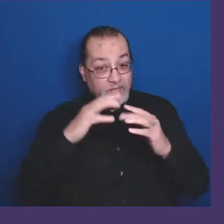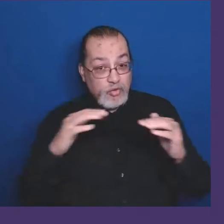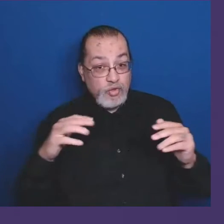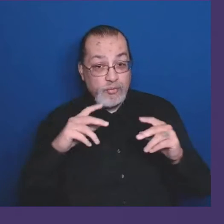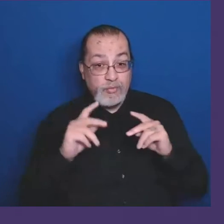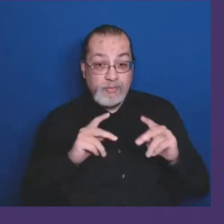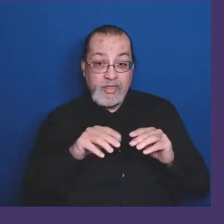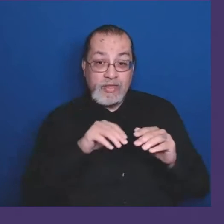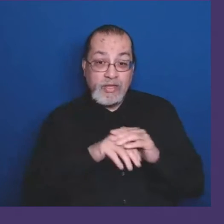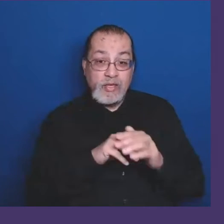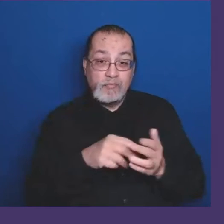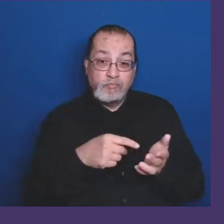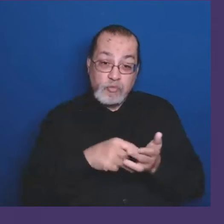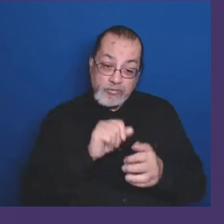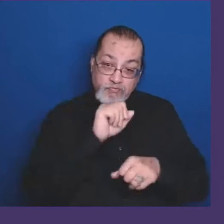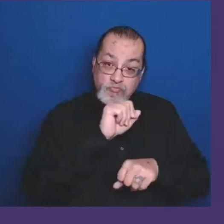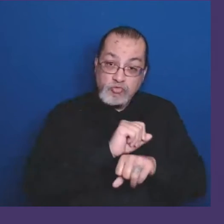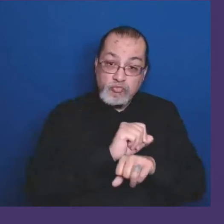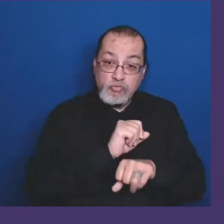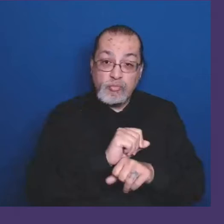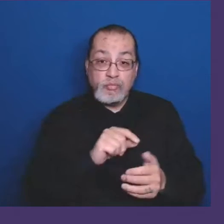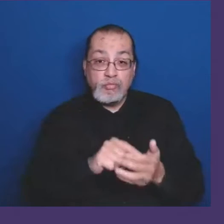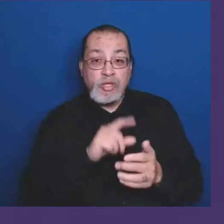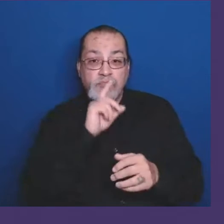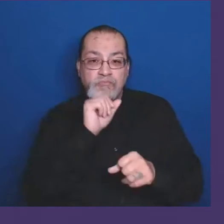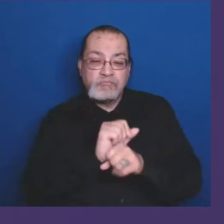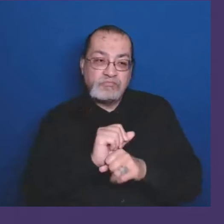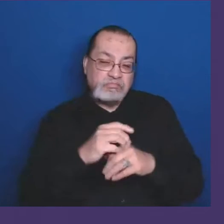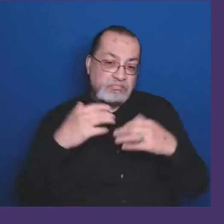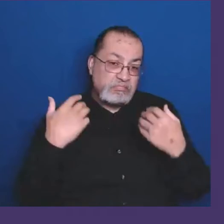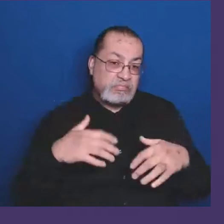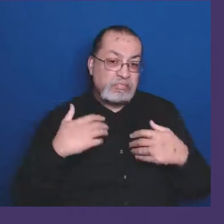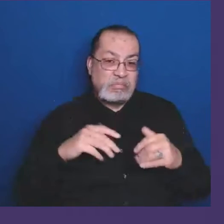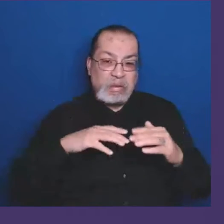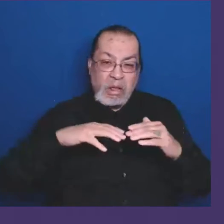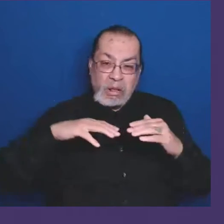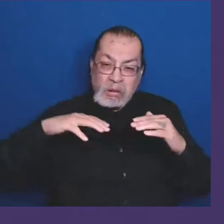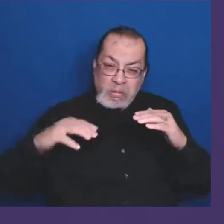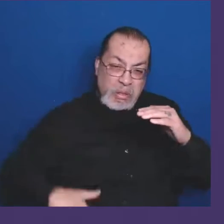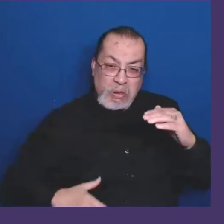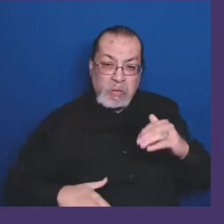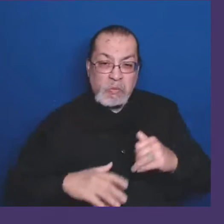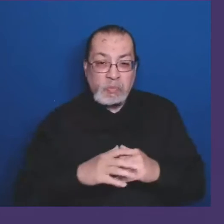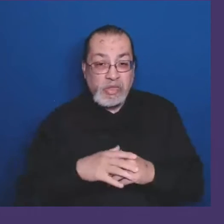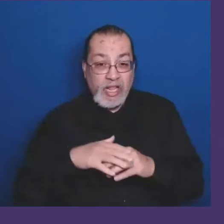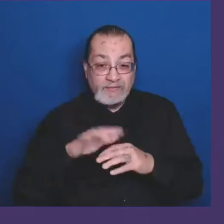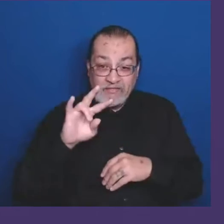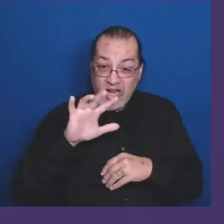Yet 75 percent of people want to work. Keiran Gellard: Something when I was a child that made me different,